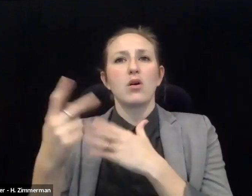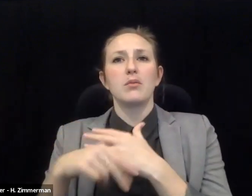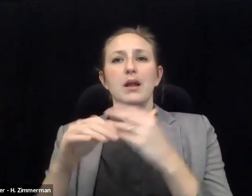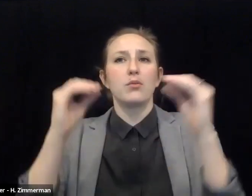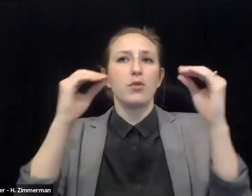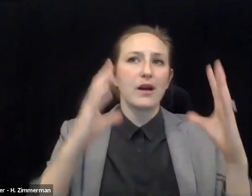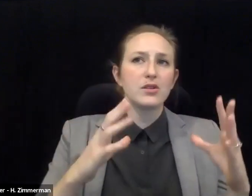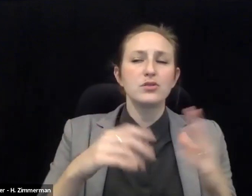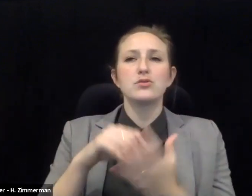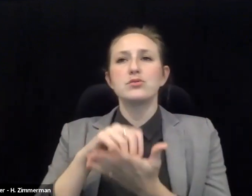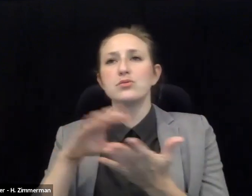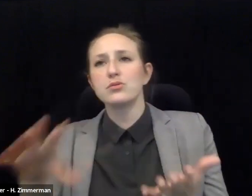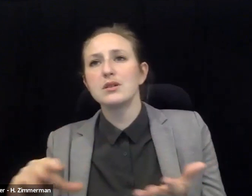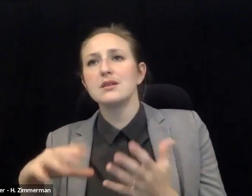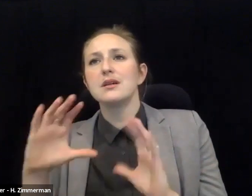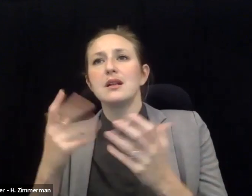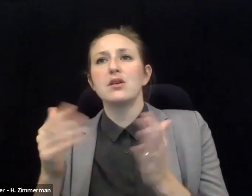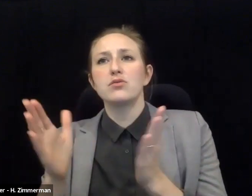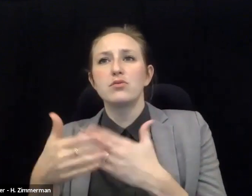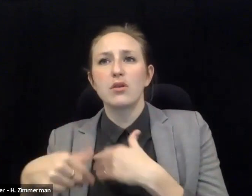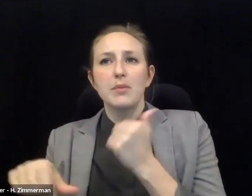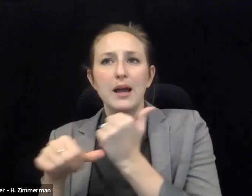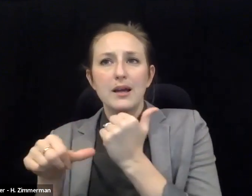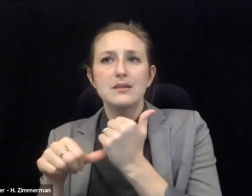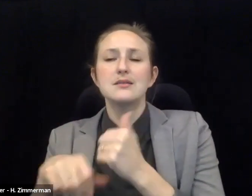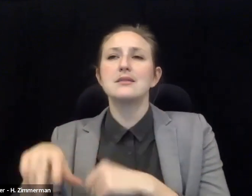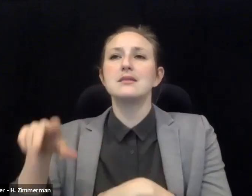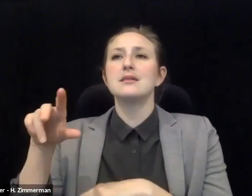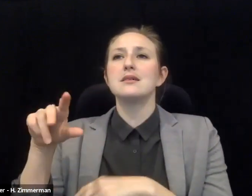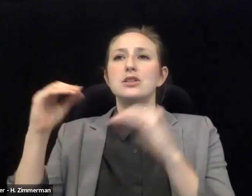students a classroom aids or TA is that are also putting together materials and it sounds like you